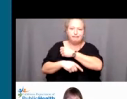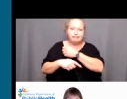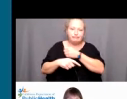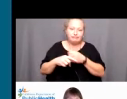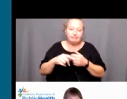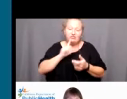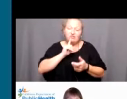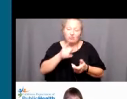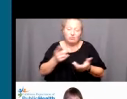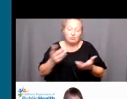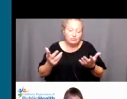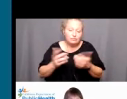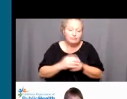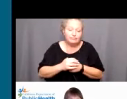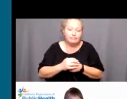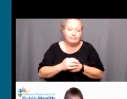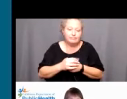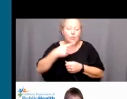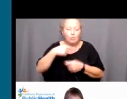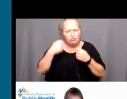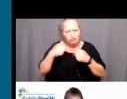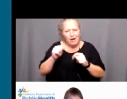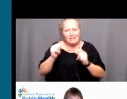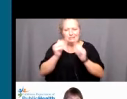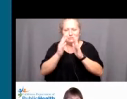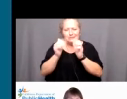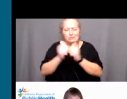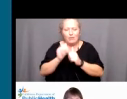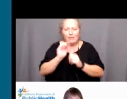And we try to address that with our confidentiality